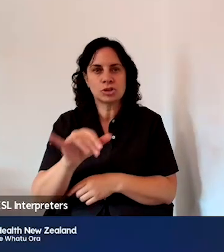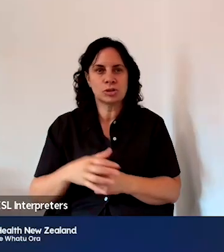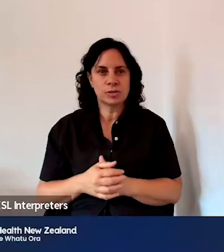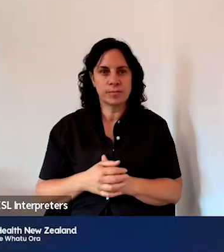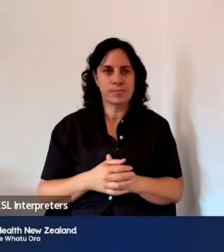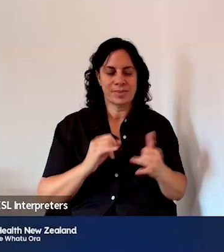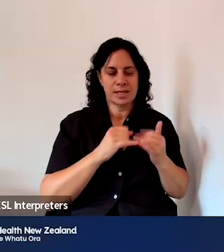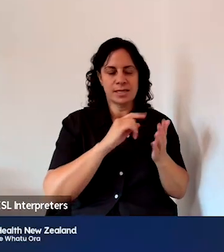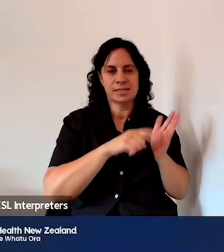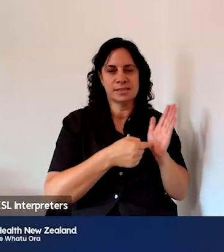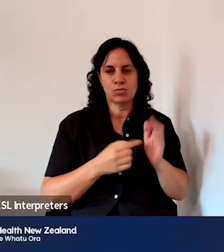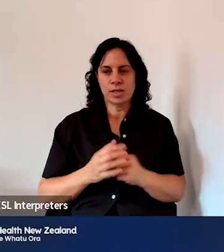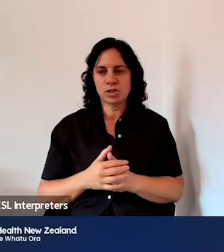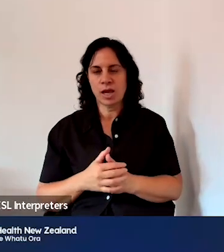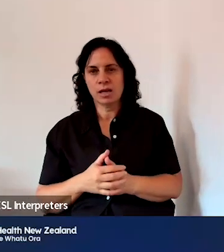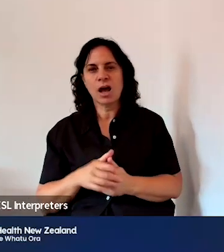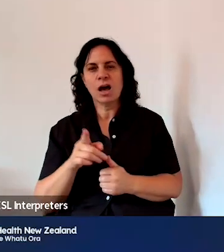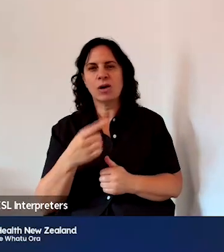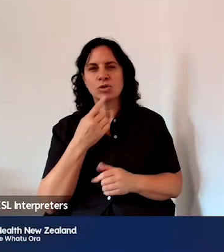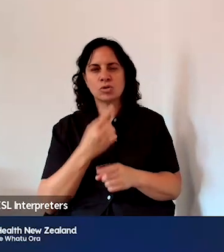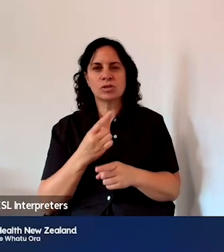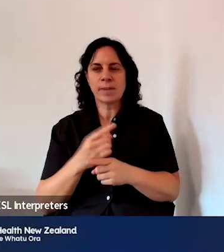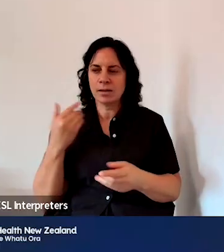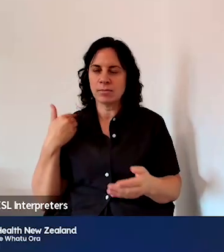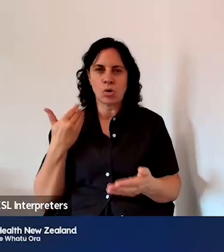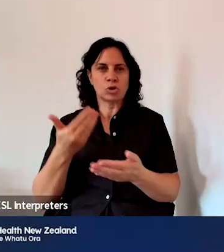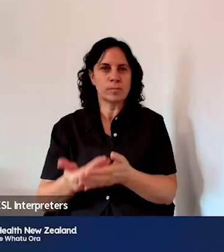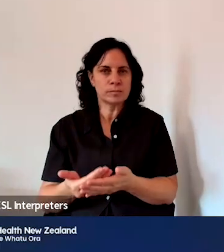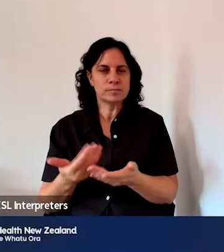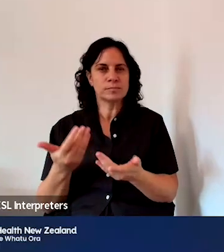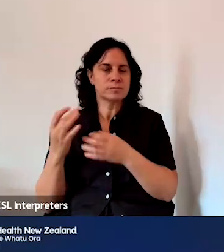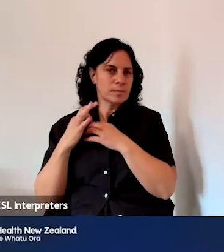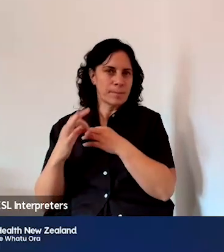last that last point about longitudinal details. And that is a real strength of the study